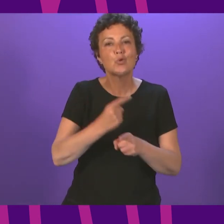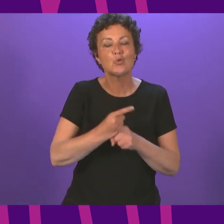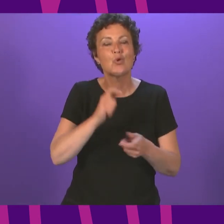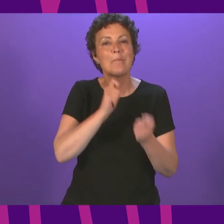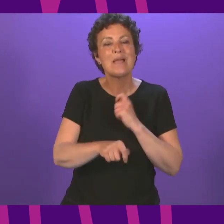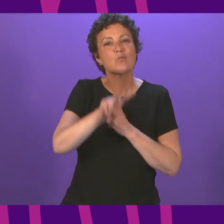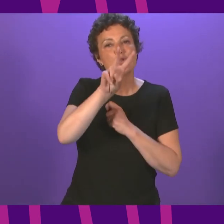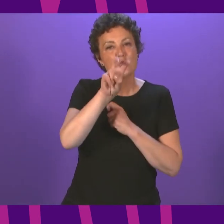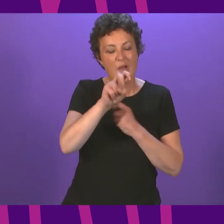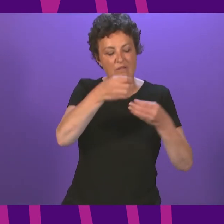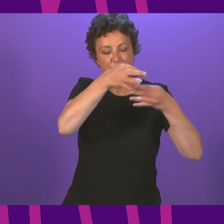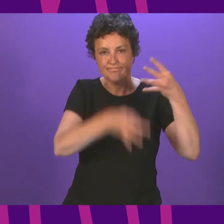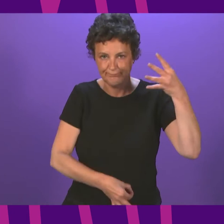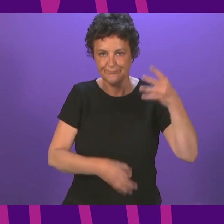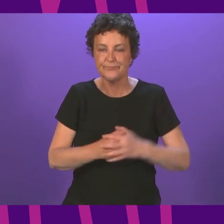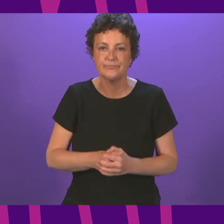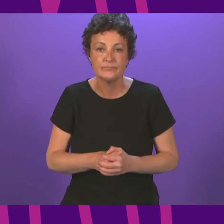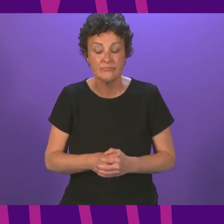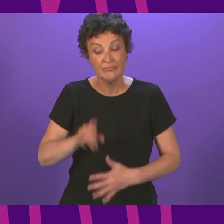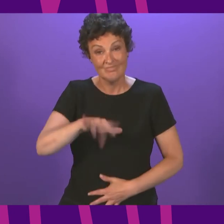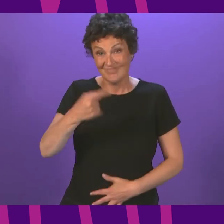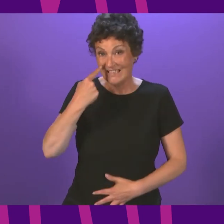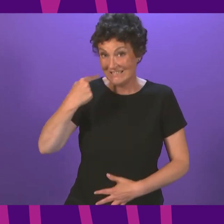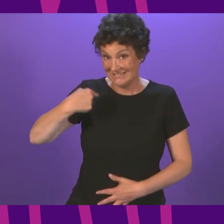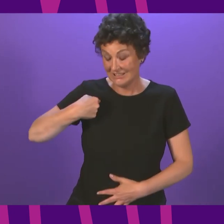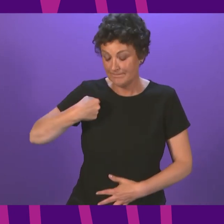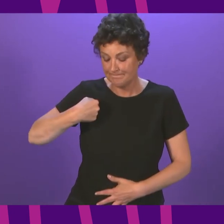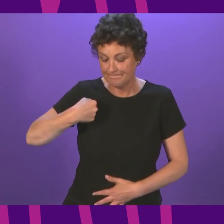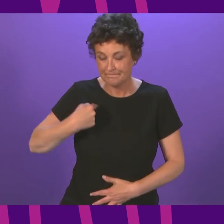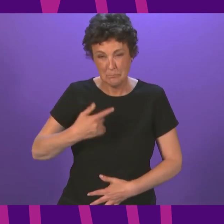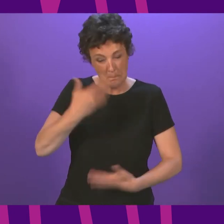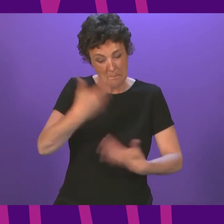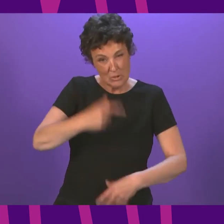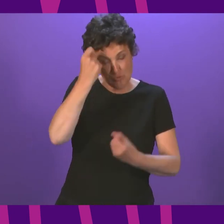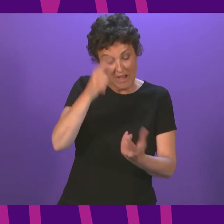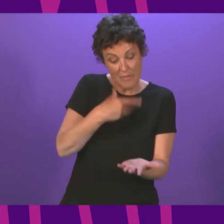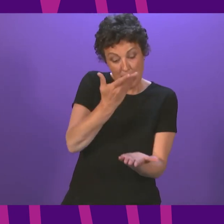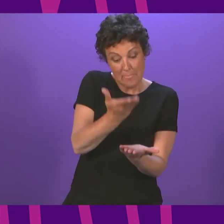Yesterday, we were clear that, had the scope of the bill been wider, we would have sought